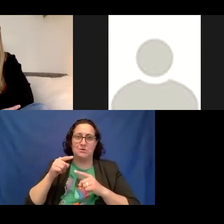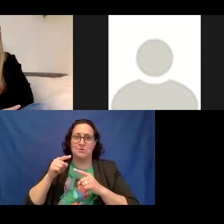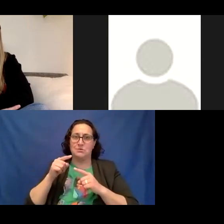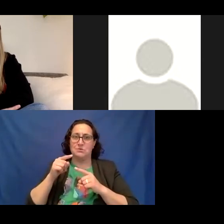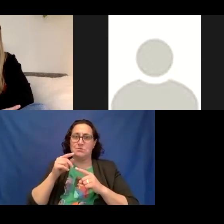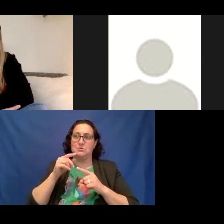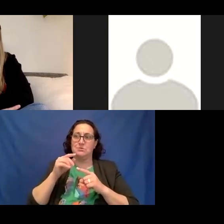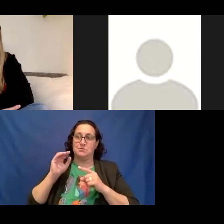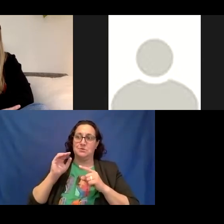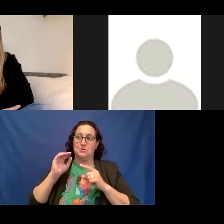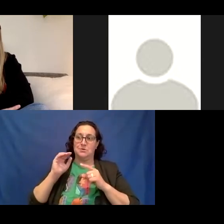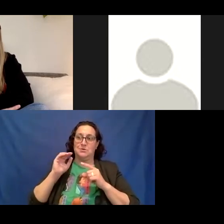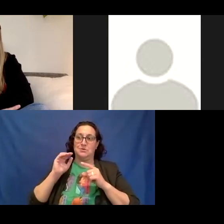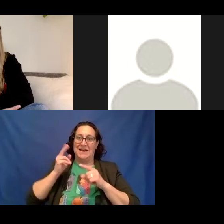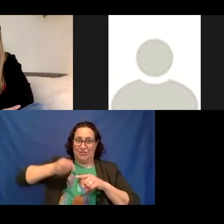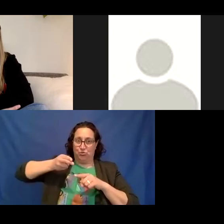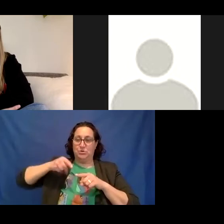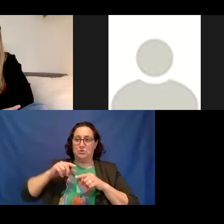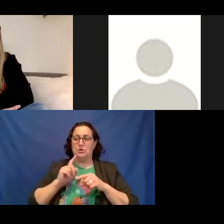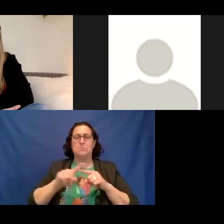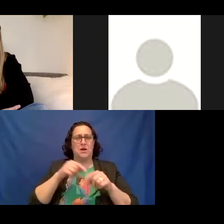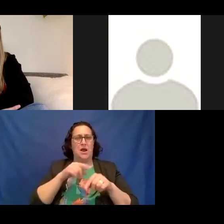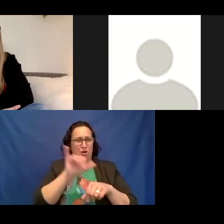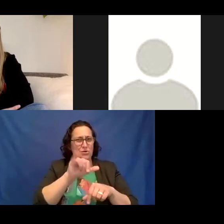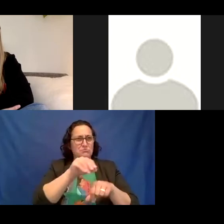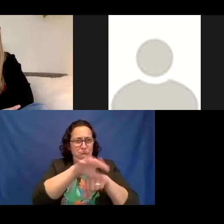I think it's important for the Deaf community to be aware of that history,